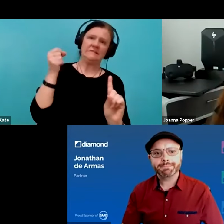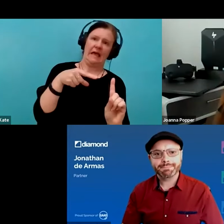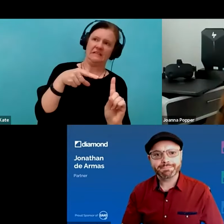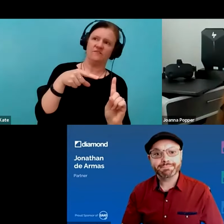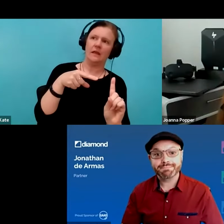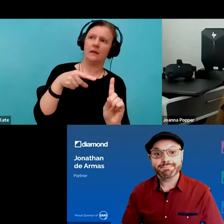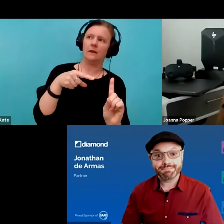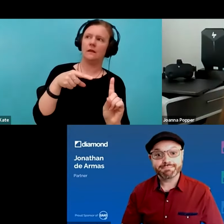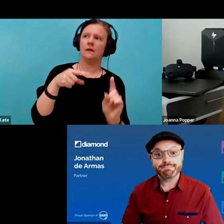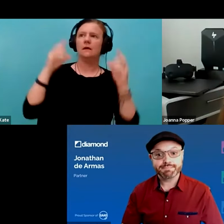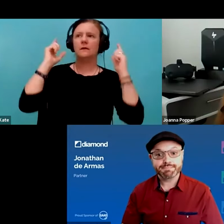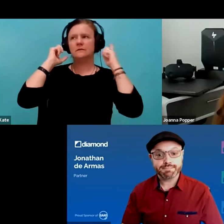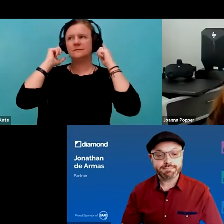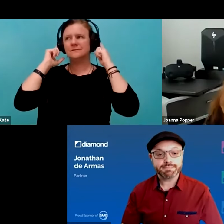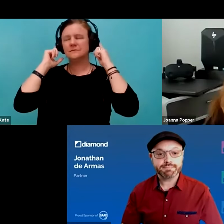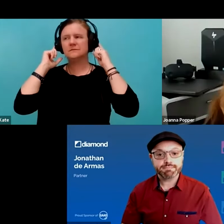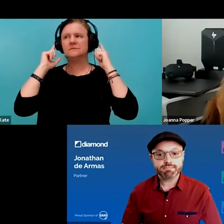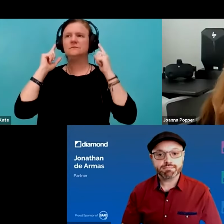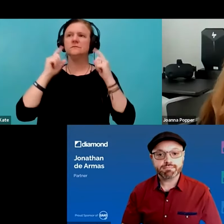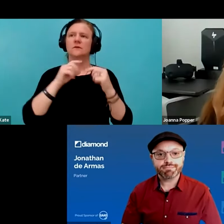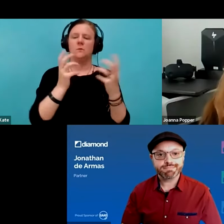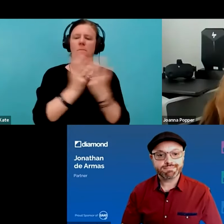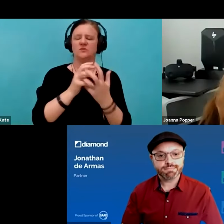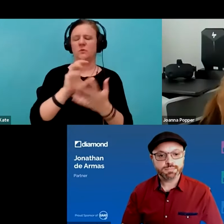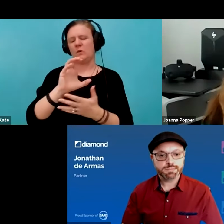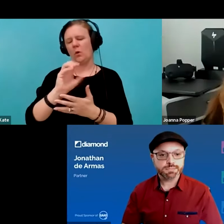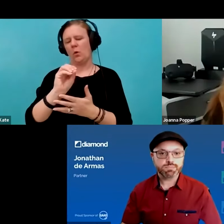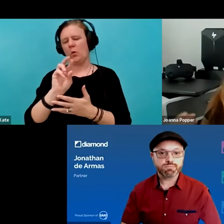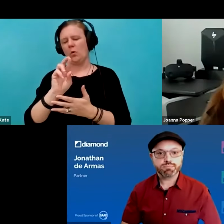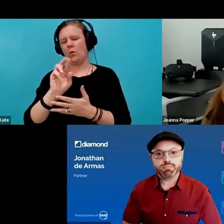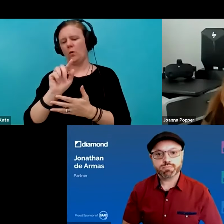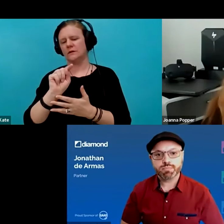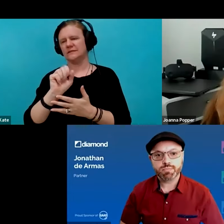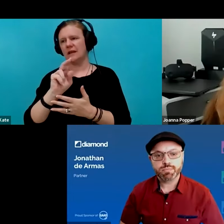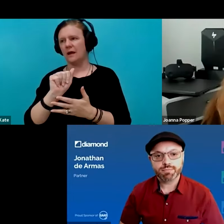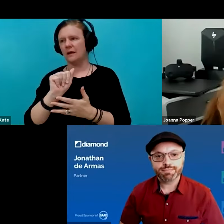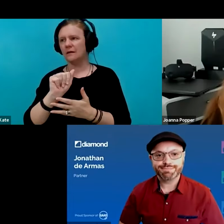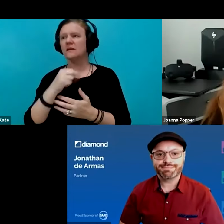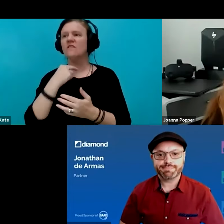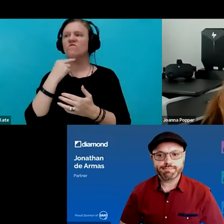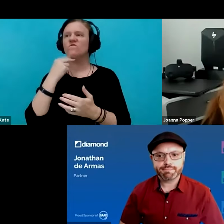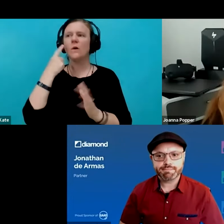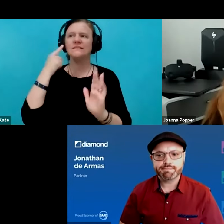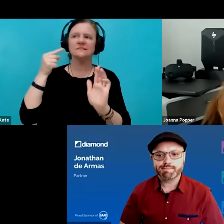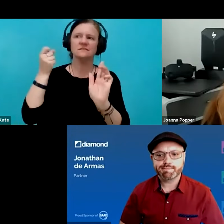which is Windows mixed reality works with Cortana so voice enablement is helpful.